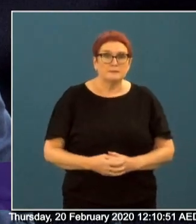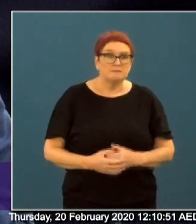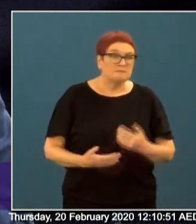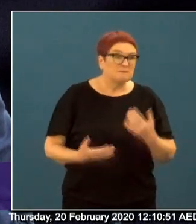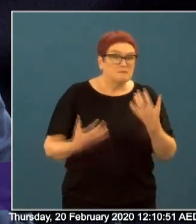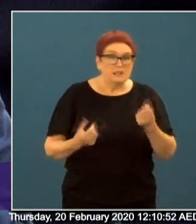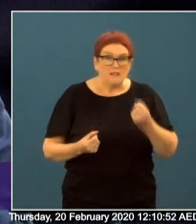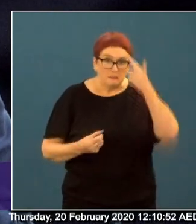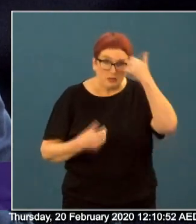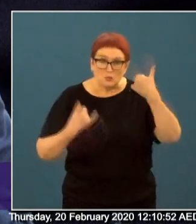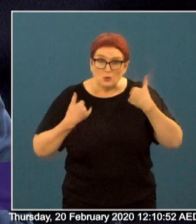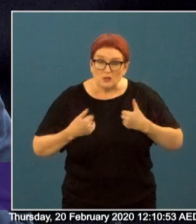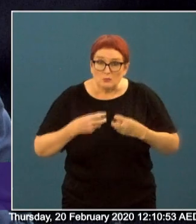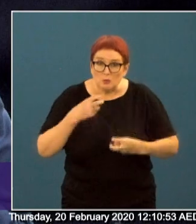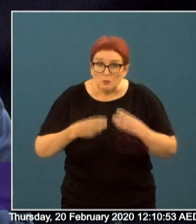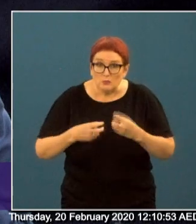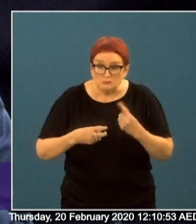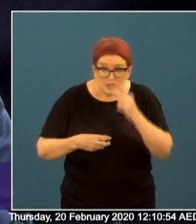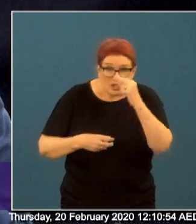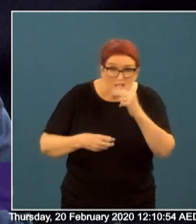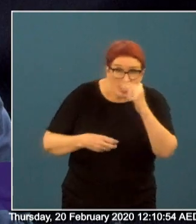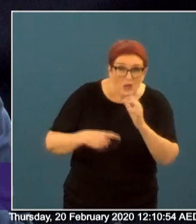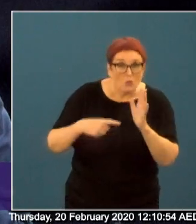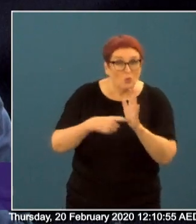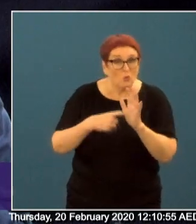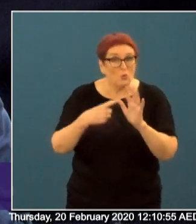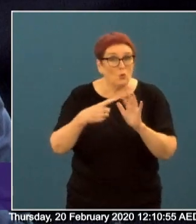and they're a younger age child, psychiatrists are often involved.